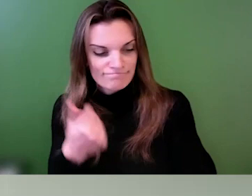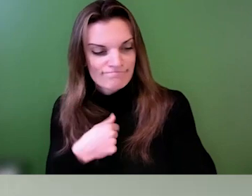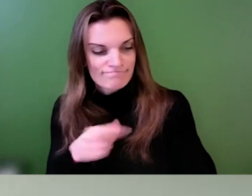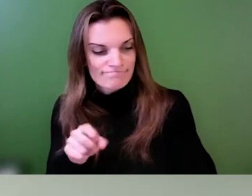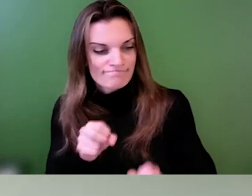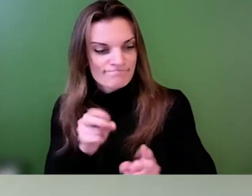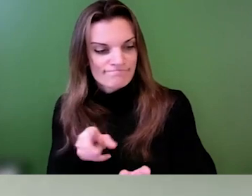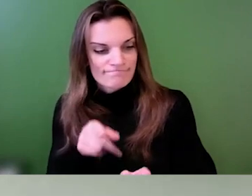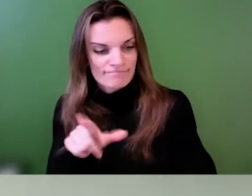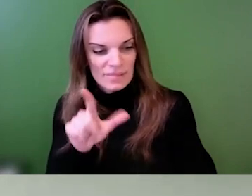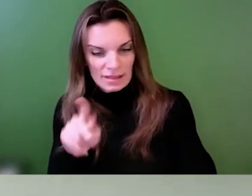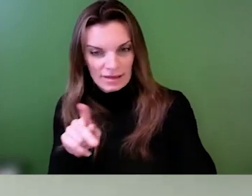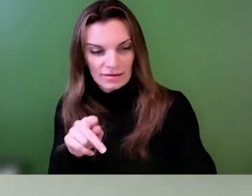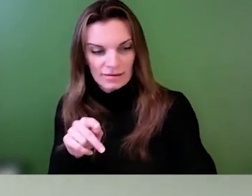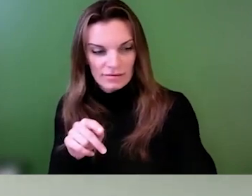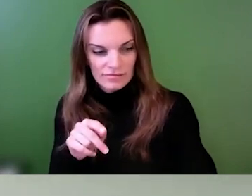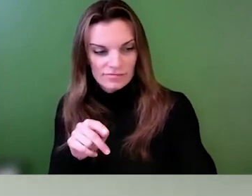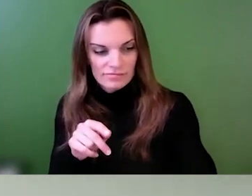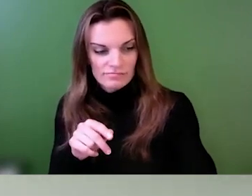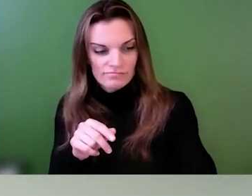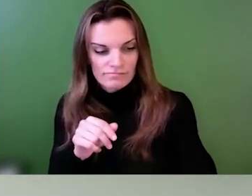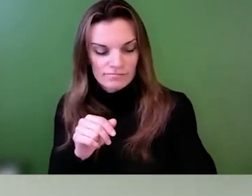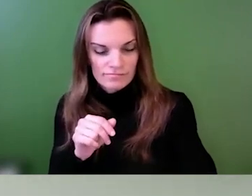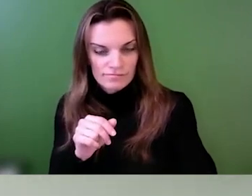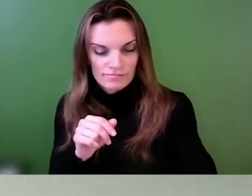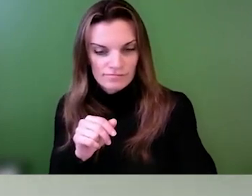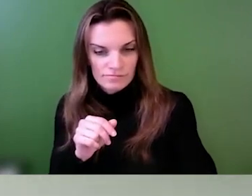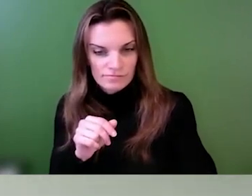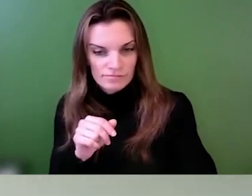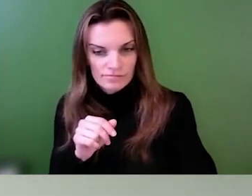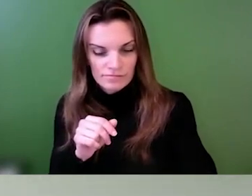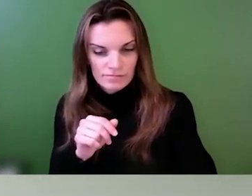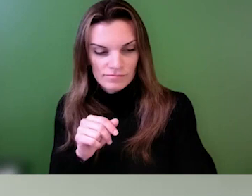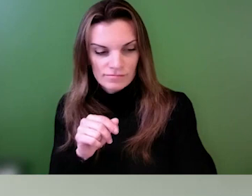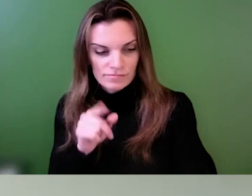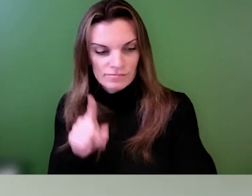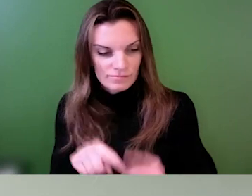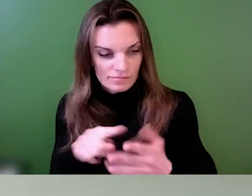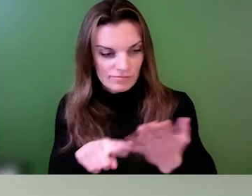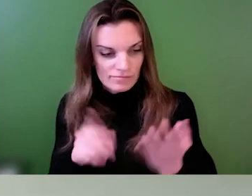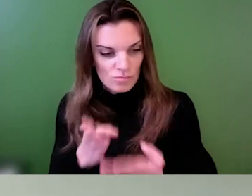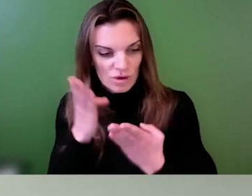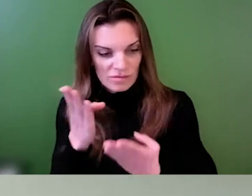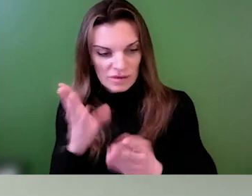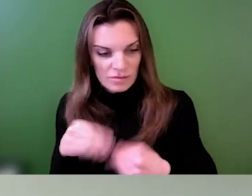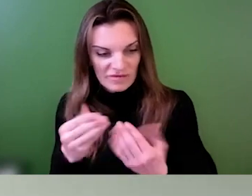Lisa. I just put a link in the chat, which is a list of recommended providers. And this